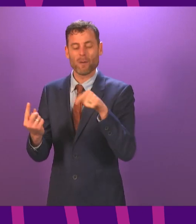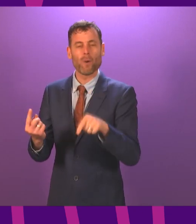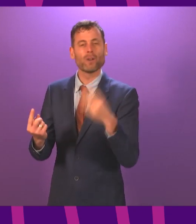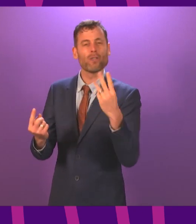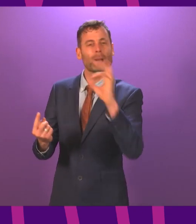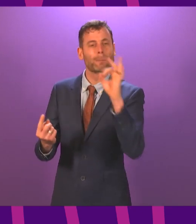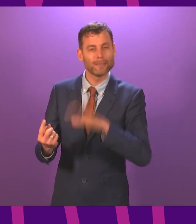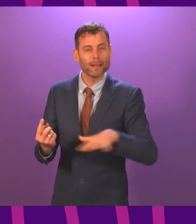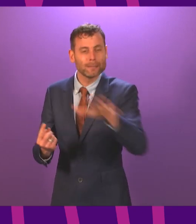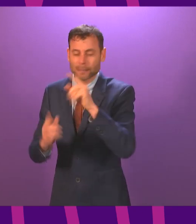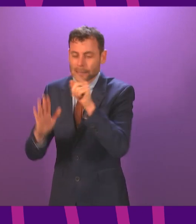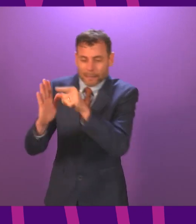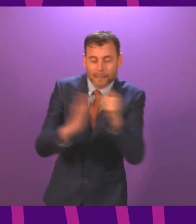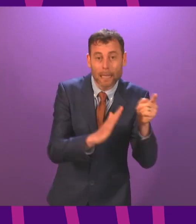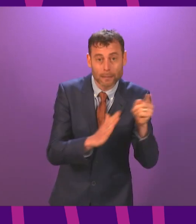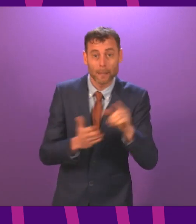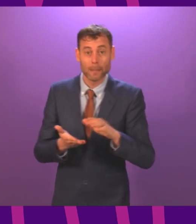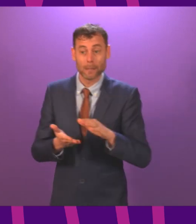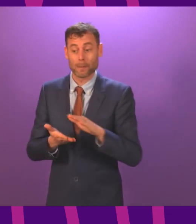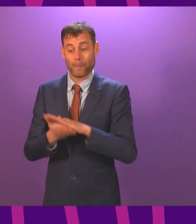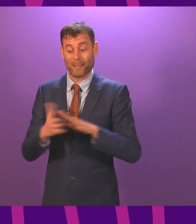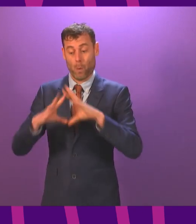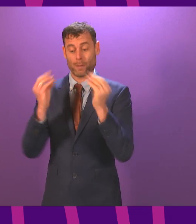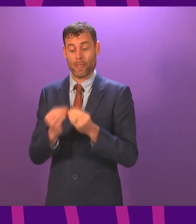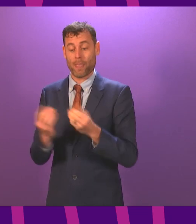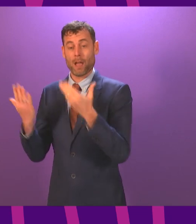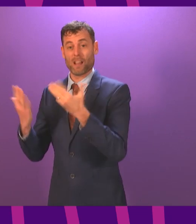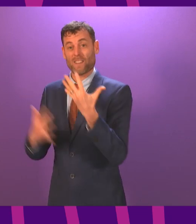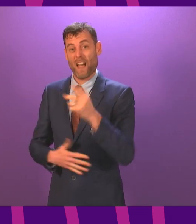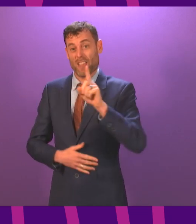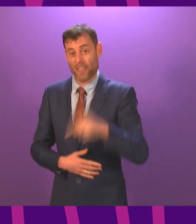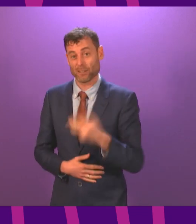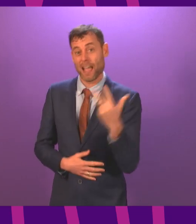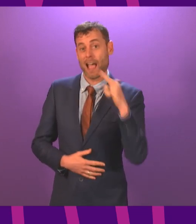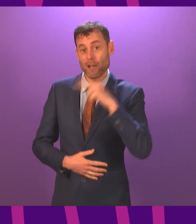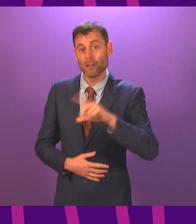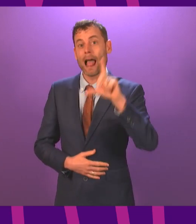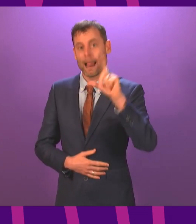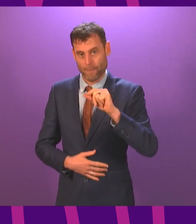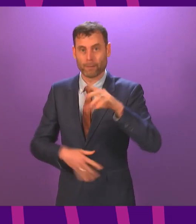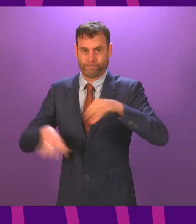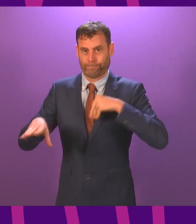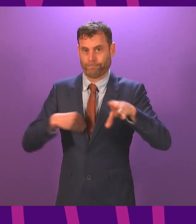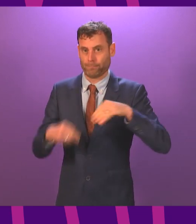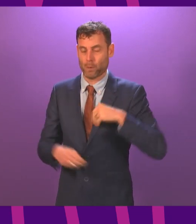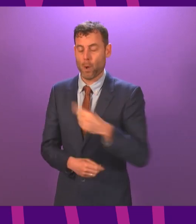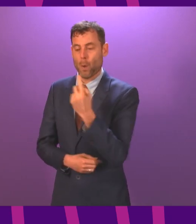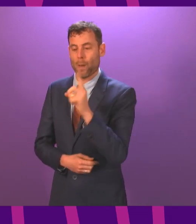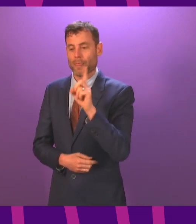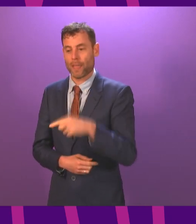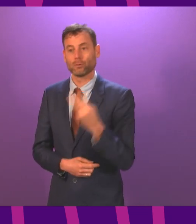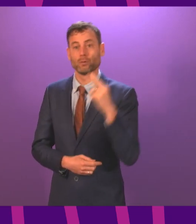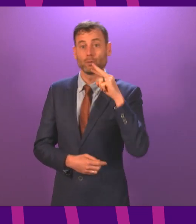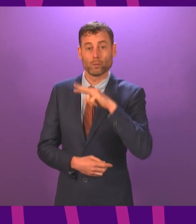tests carried out. The total number of cases stands at 95,811. One thousand and twenty-one